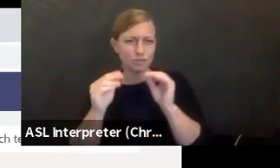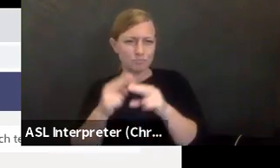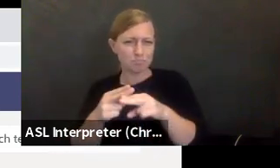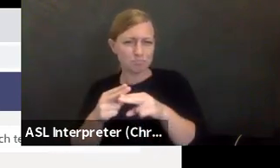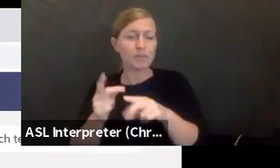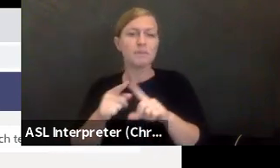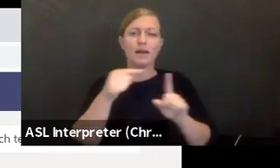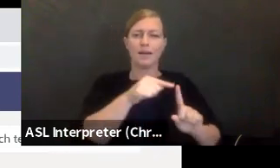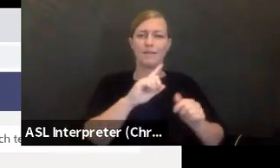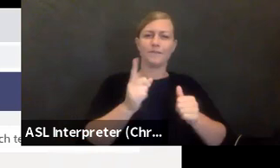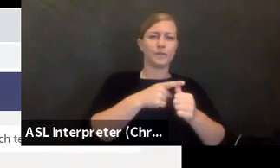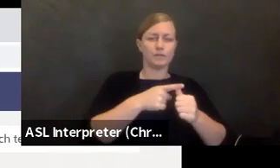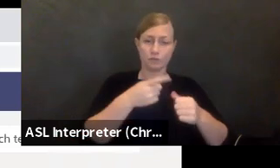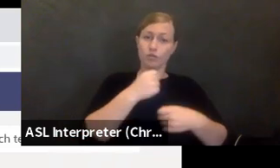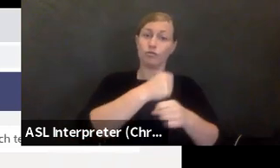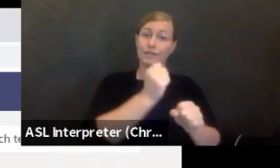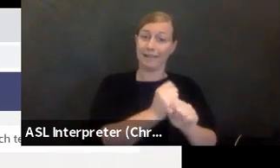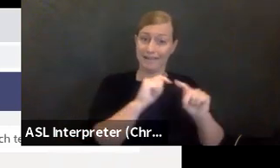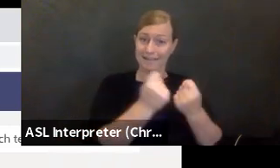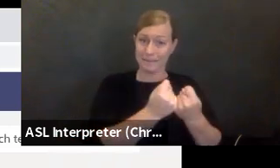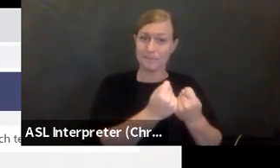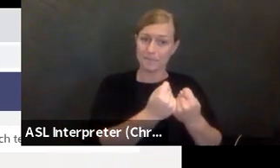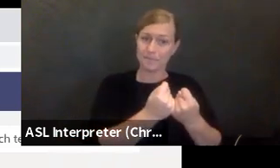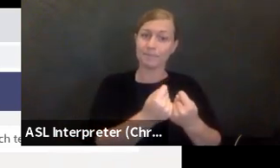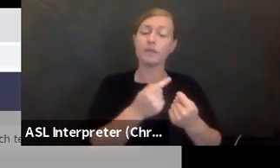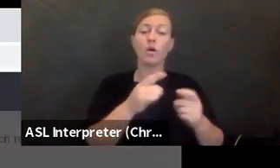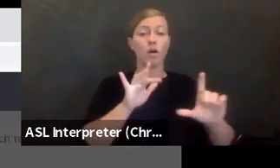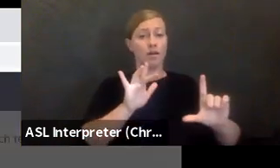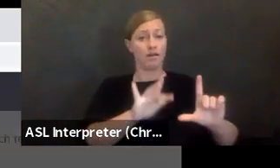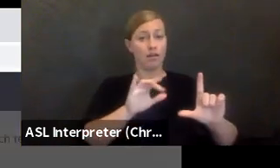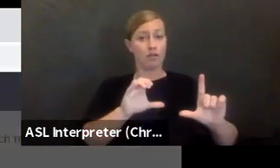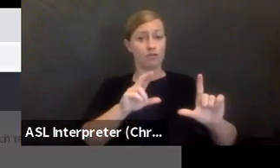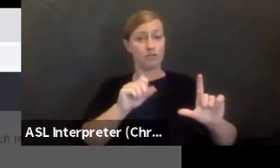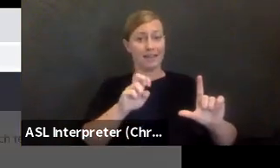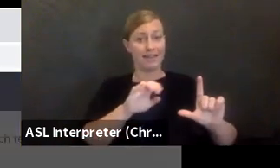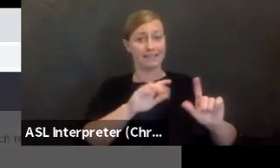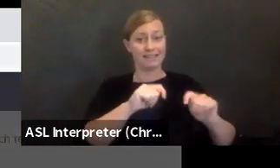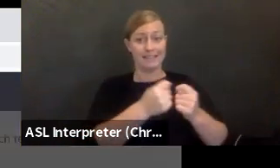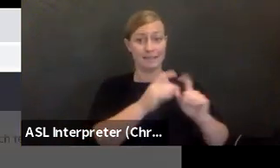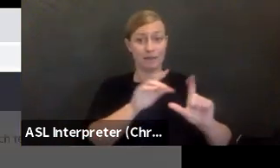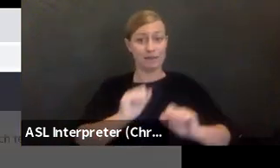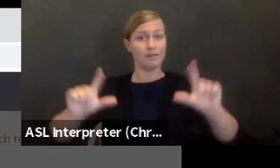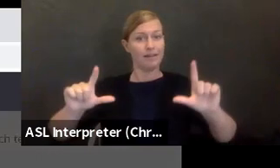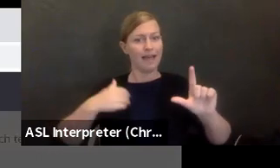Joining the team is pretty simple